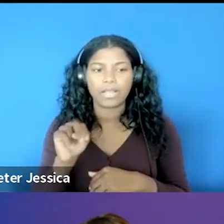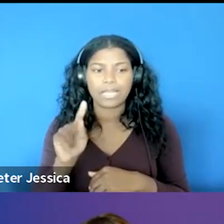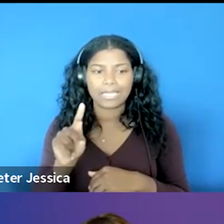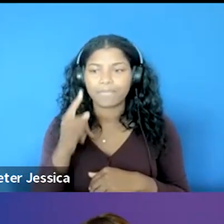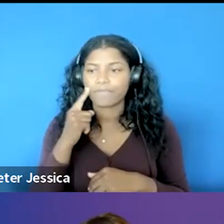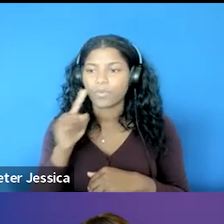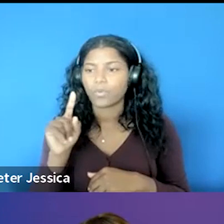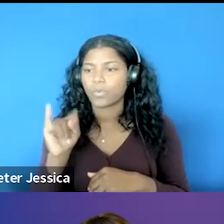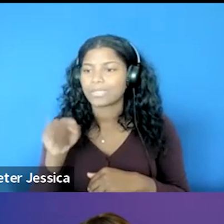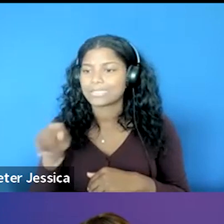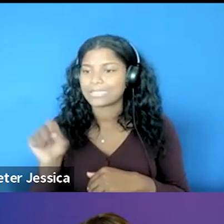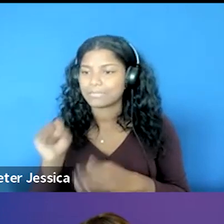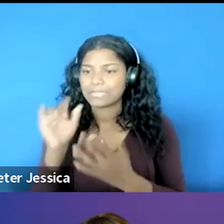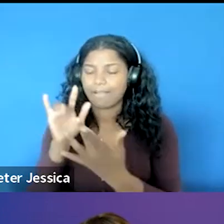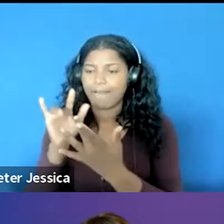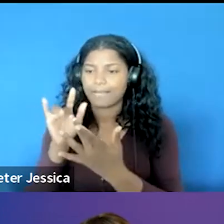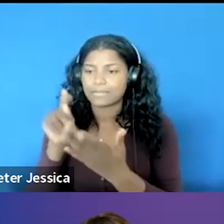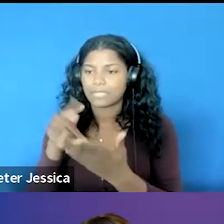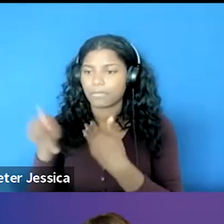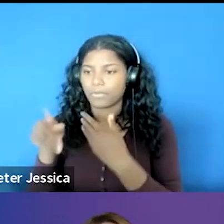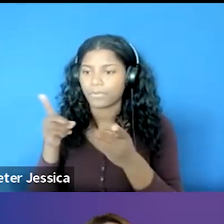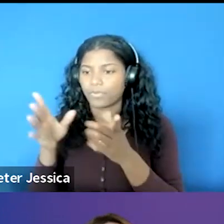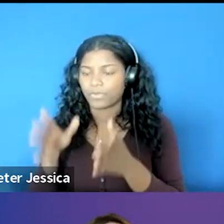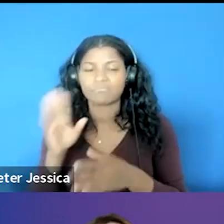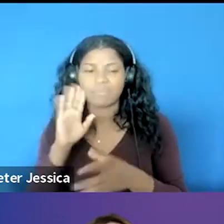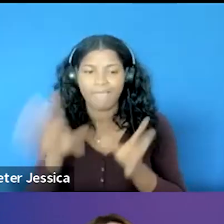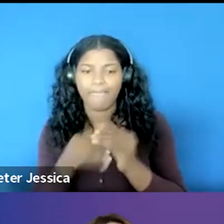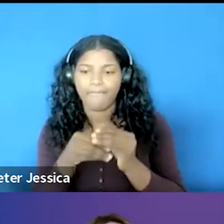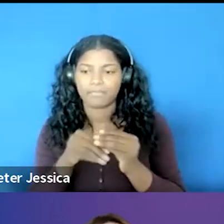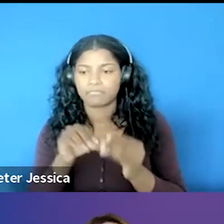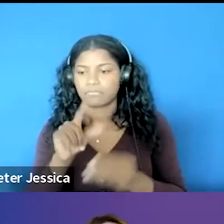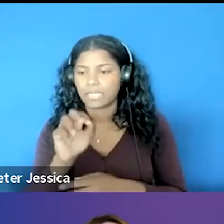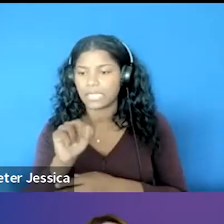for in contacting a program director and I did put that link in a blog post,